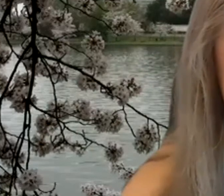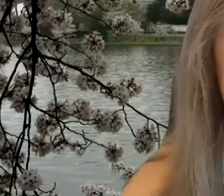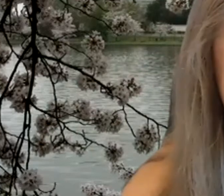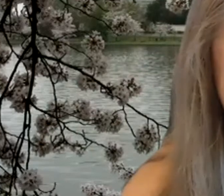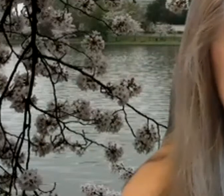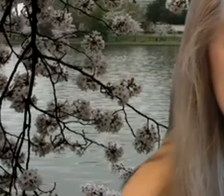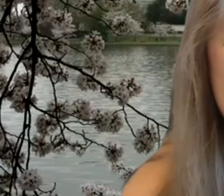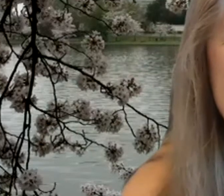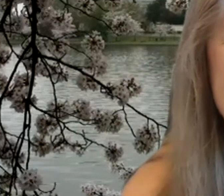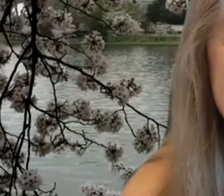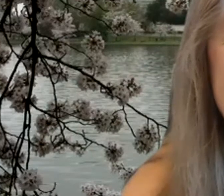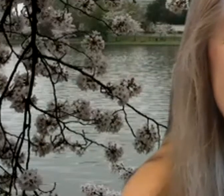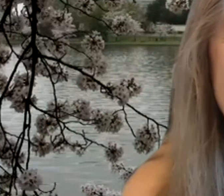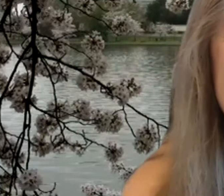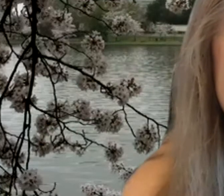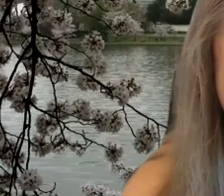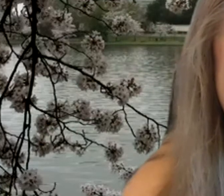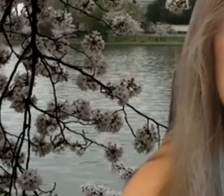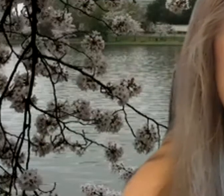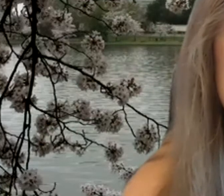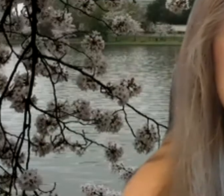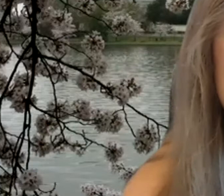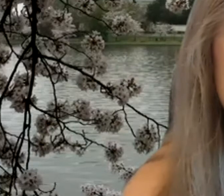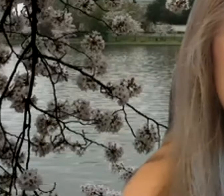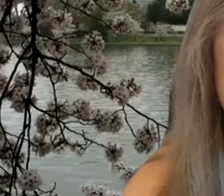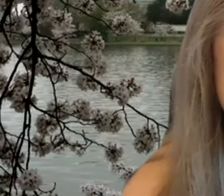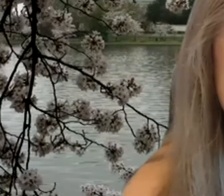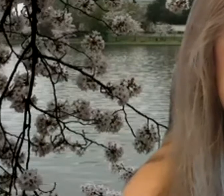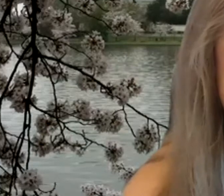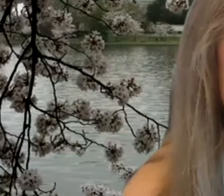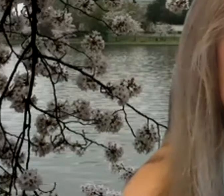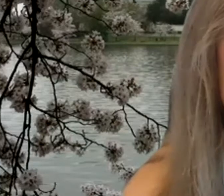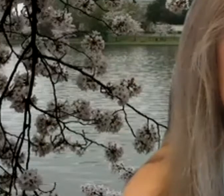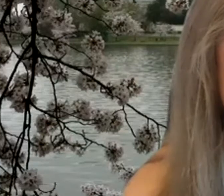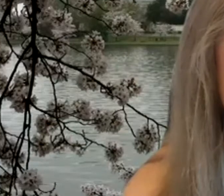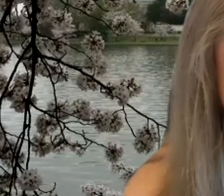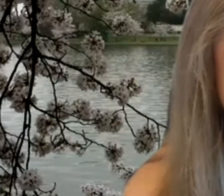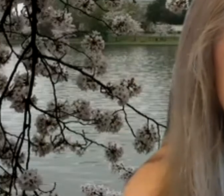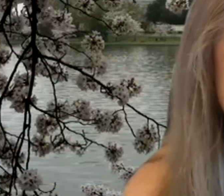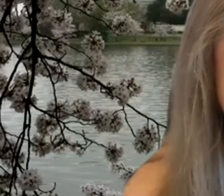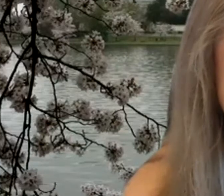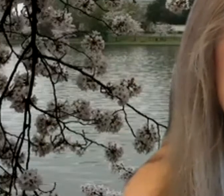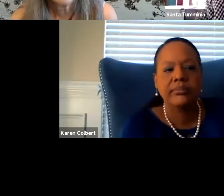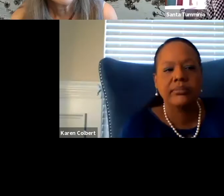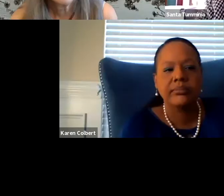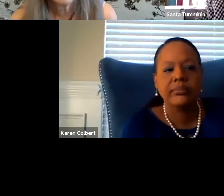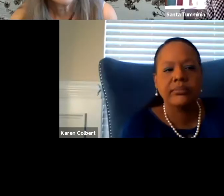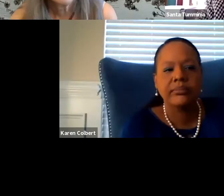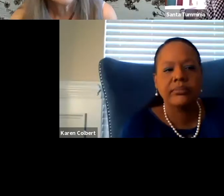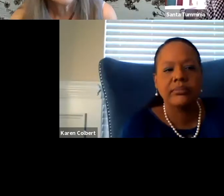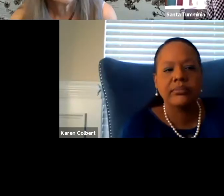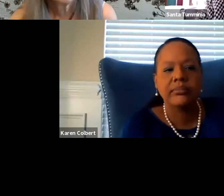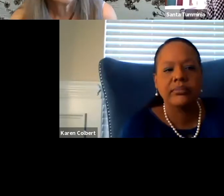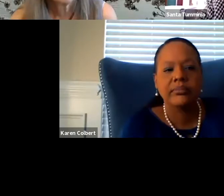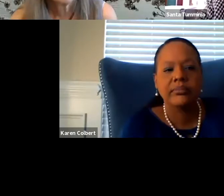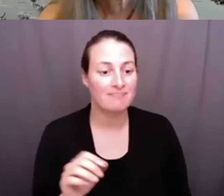Mary Elizabeth has one. MARY ELIZABETH HARTNETT: Thank you, Santa